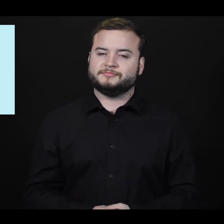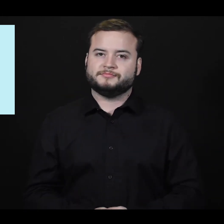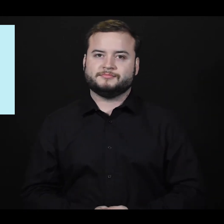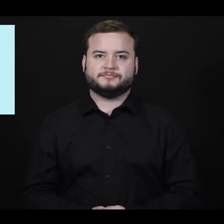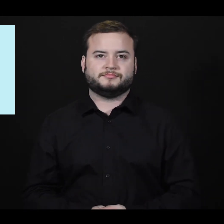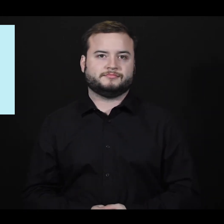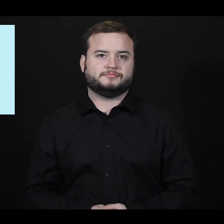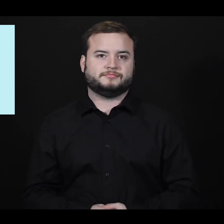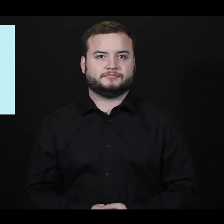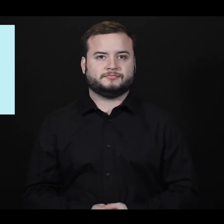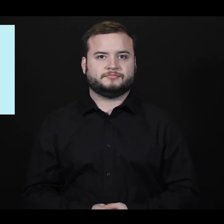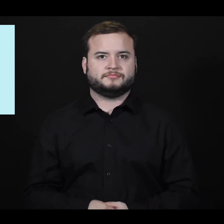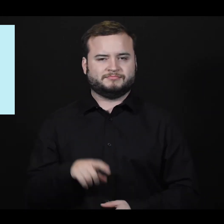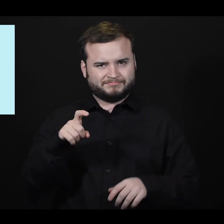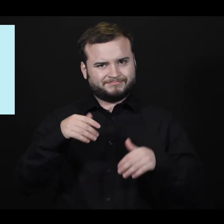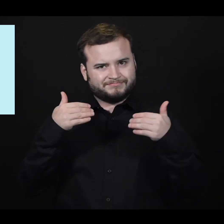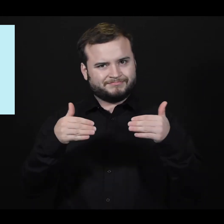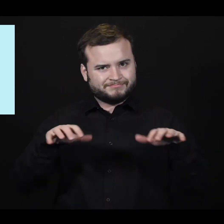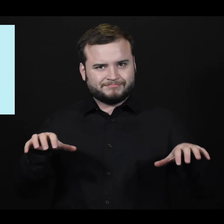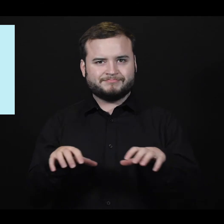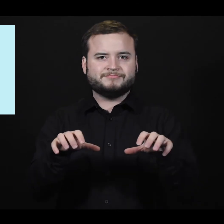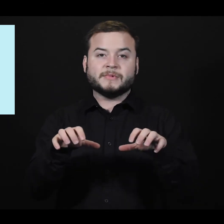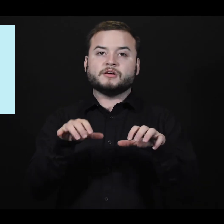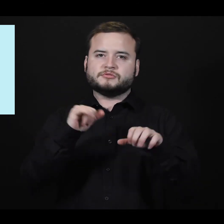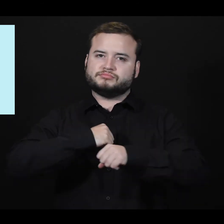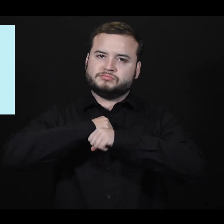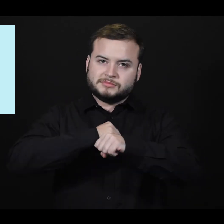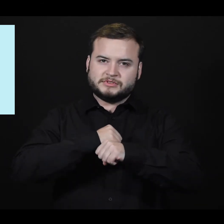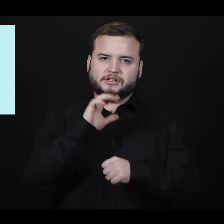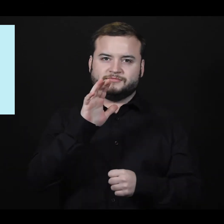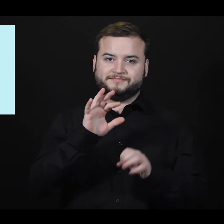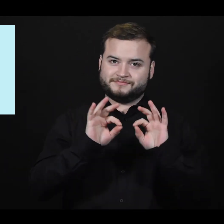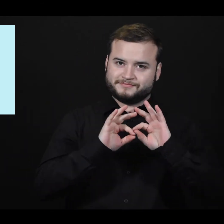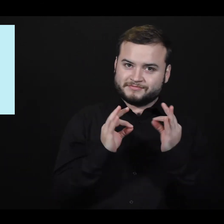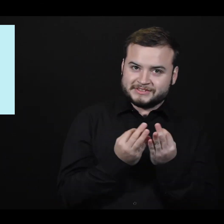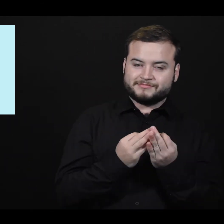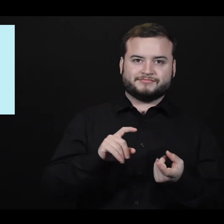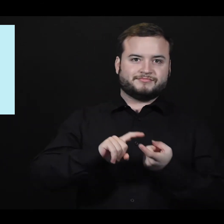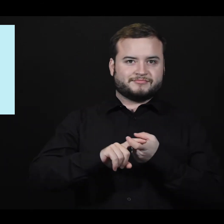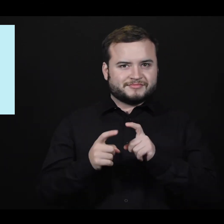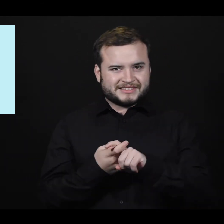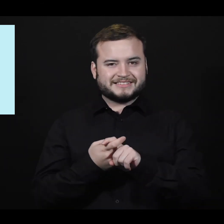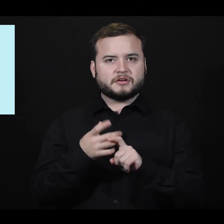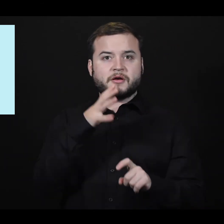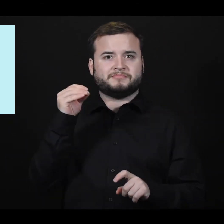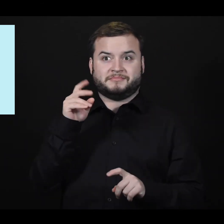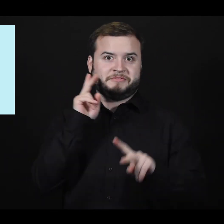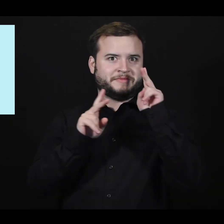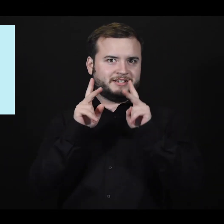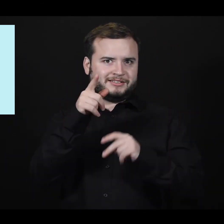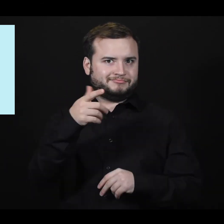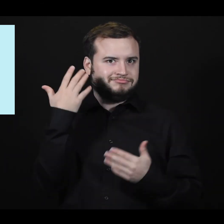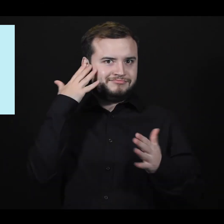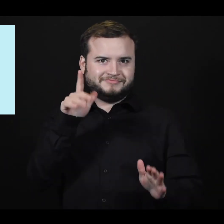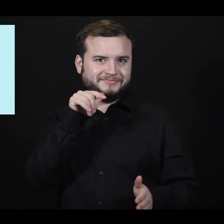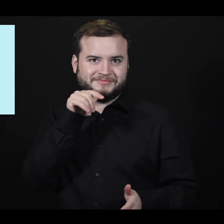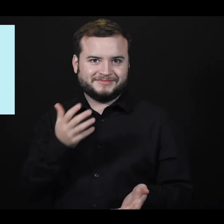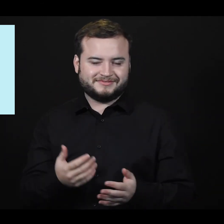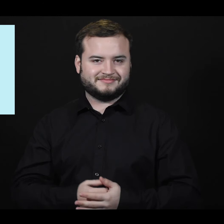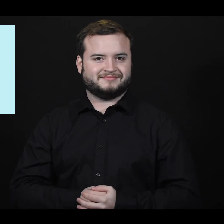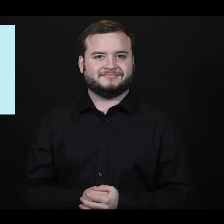Take steps to protect your family, your friends, and people you may not even know.